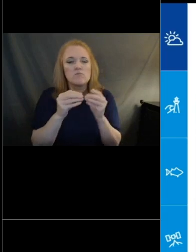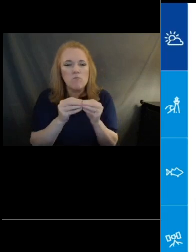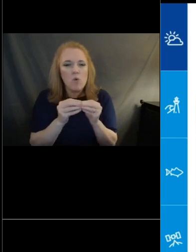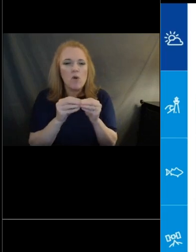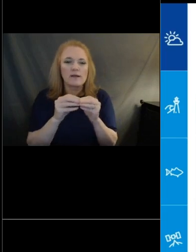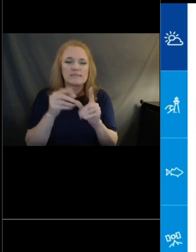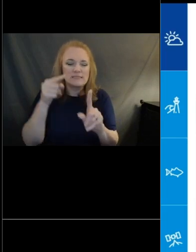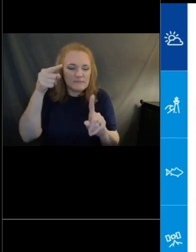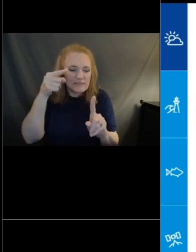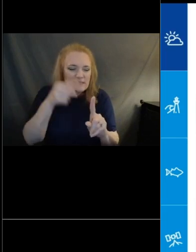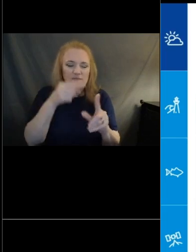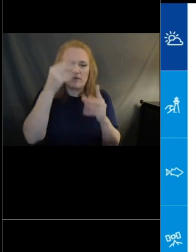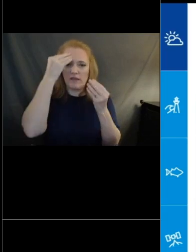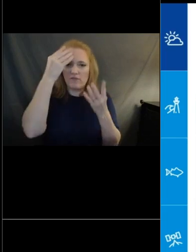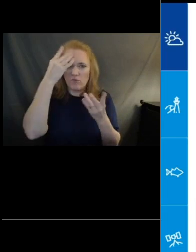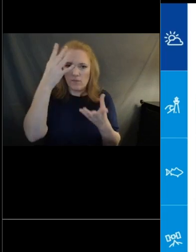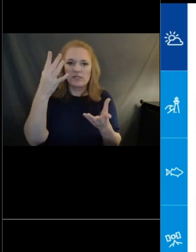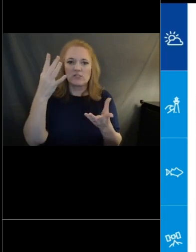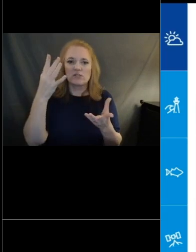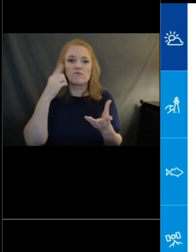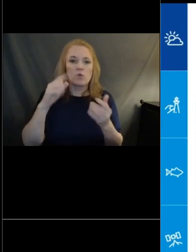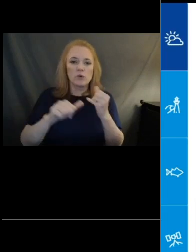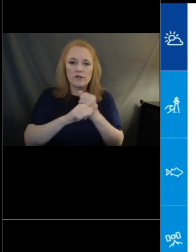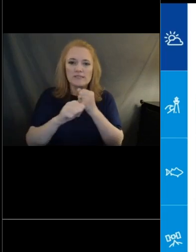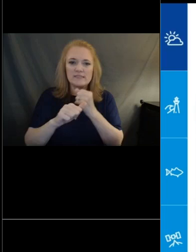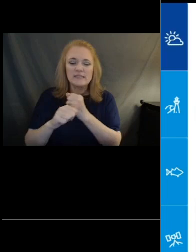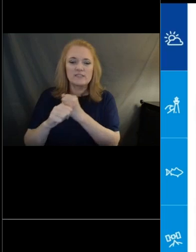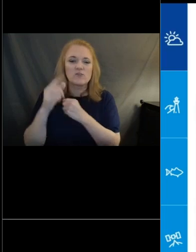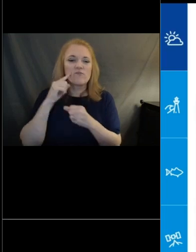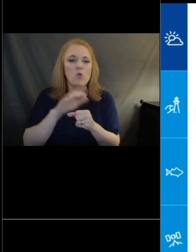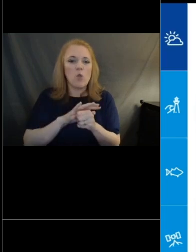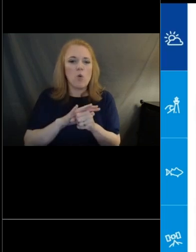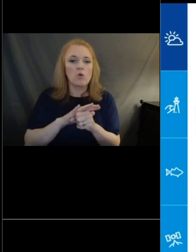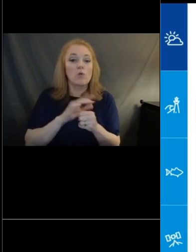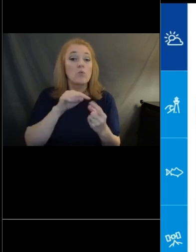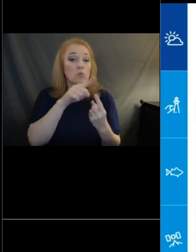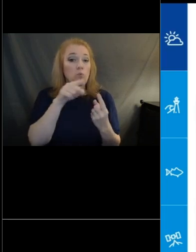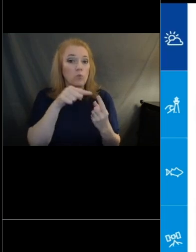concise information, on what the hazard is, when it's going to occur, where the greatest